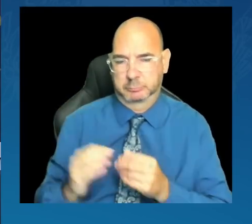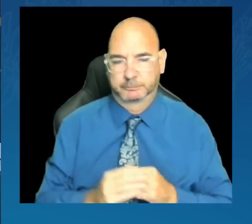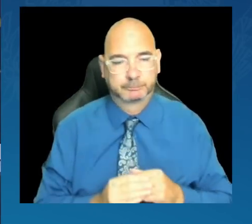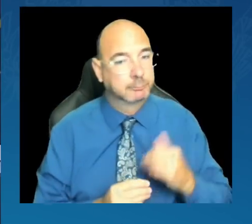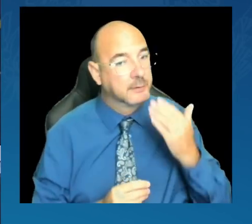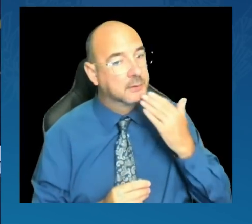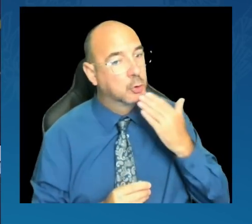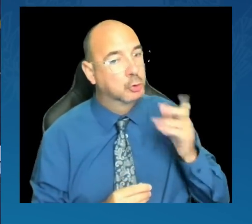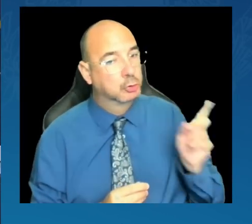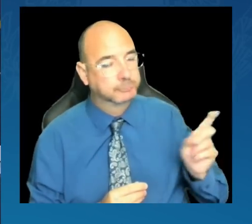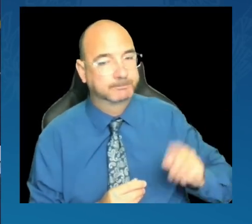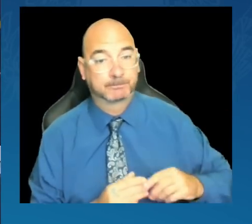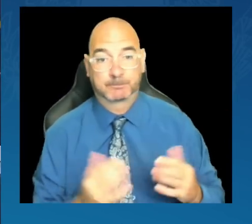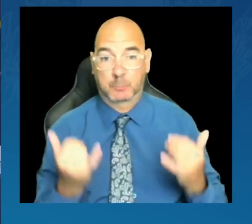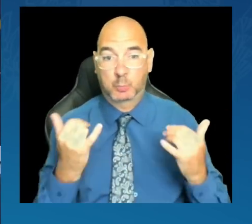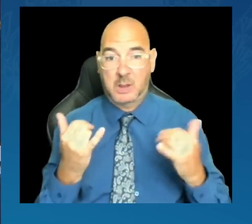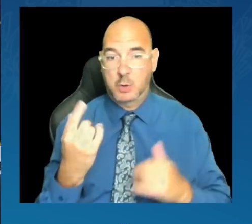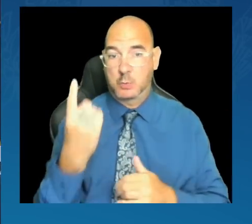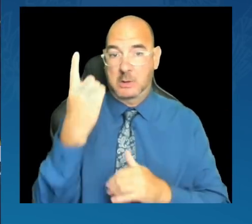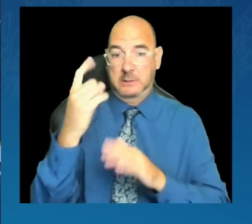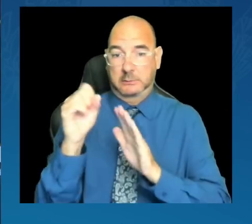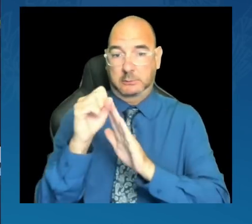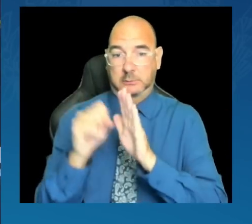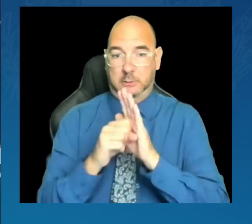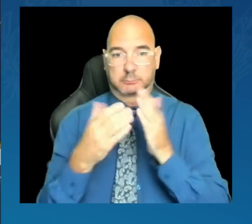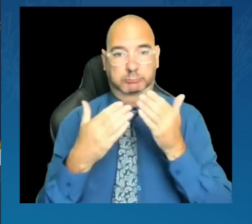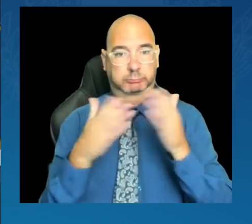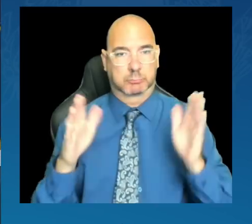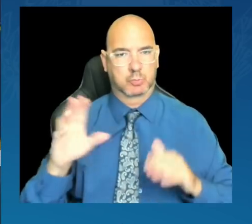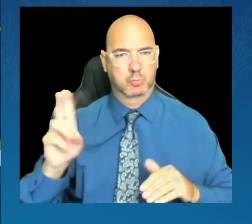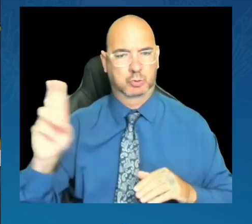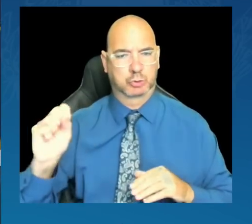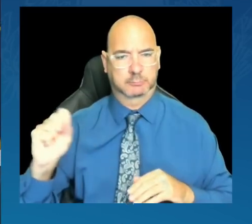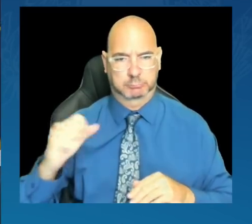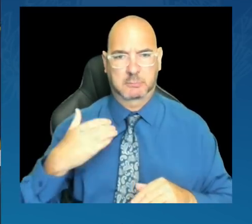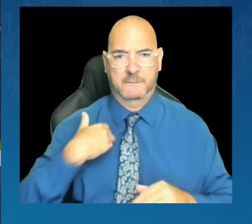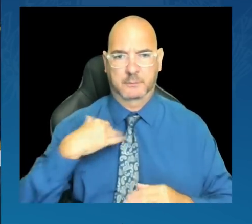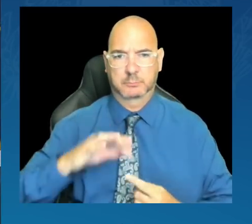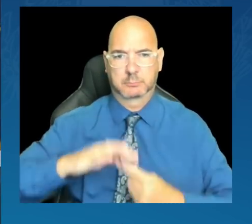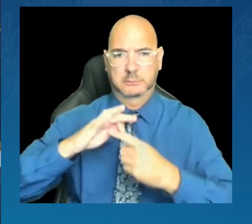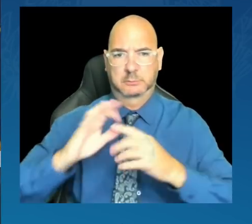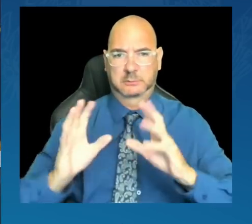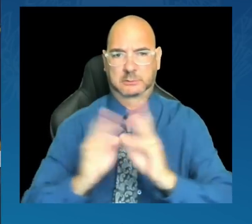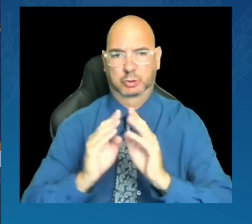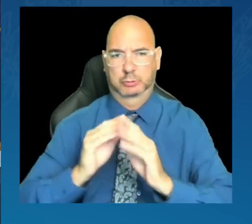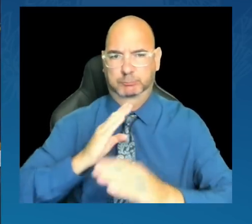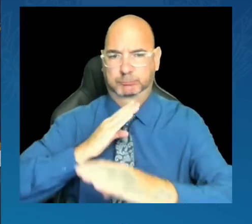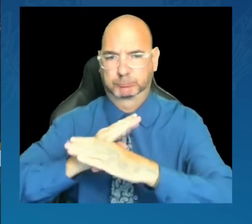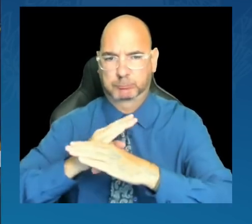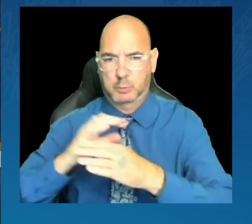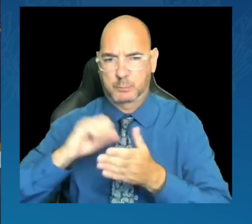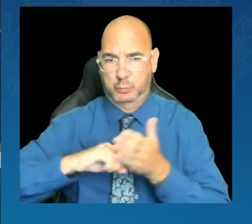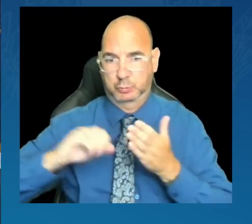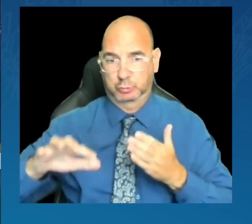holding a special session to ban abortion. We were scheduled to be here to provide economic relief